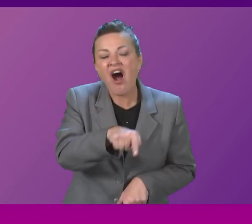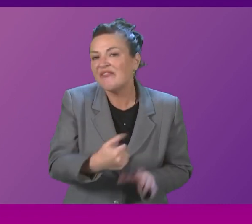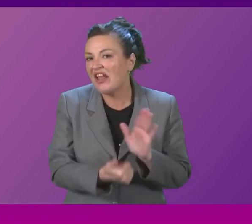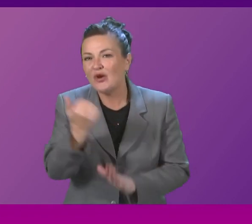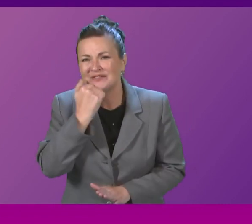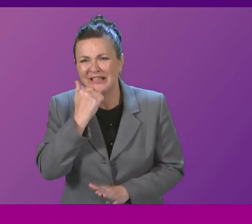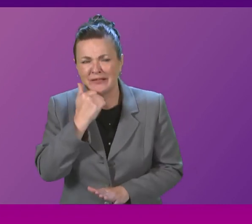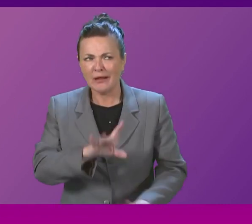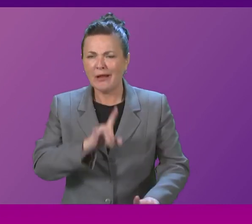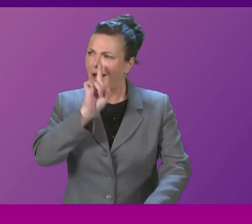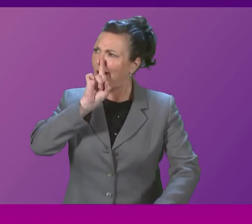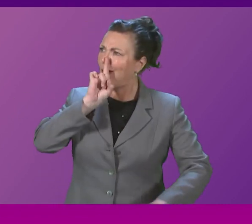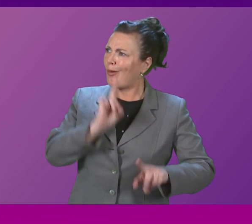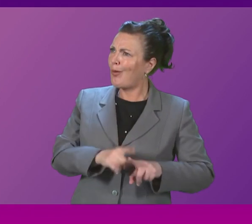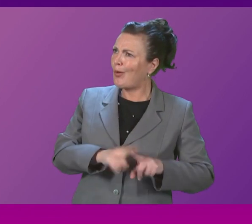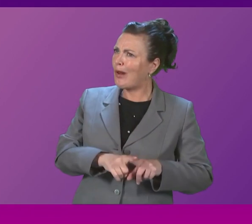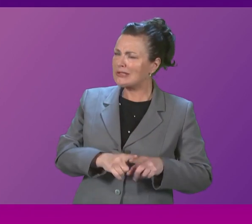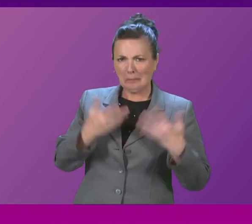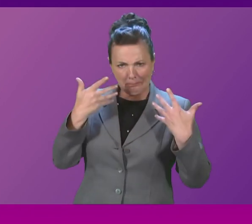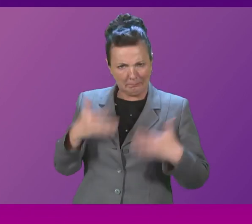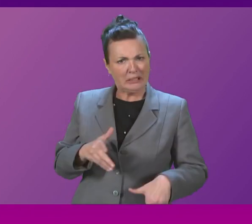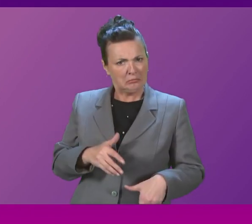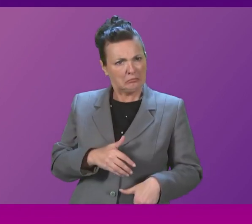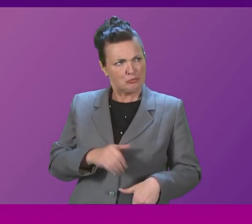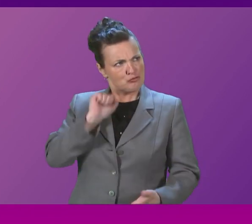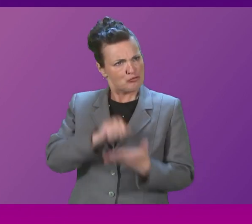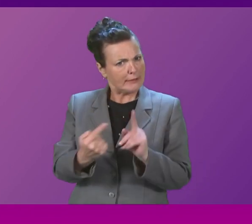to any reasonable person as though it had been true at some point.